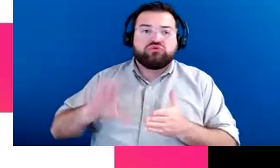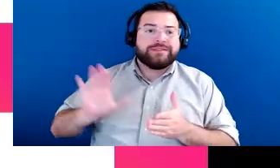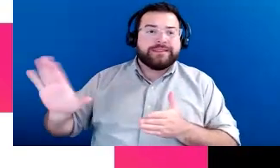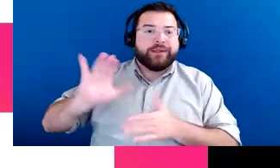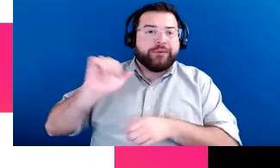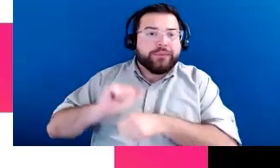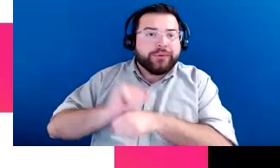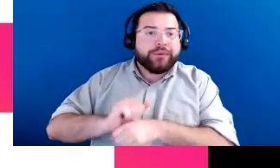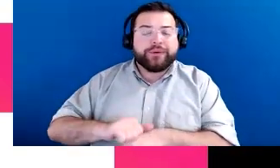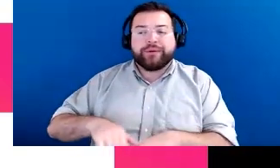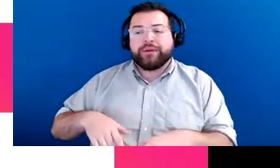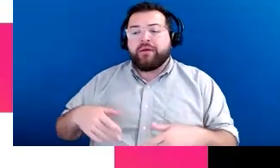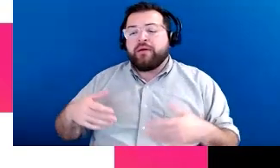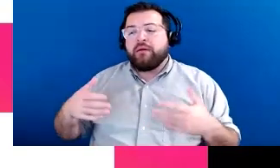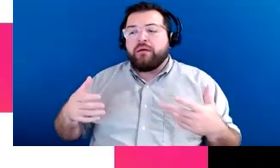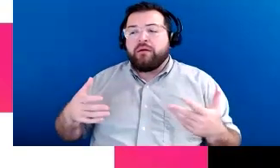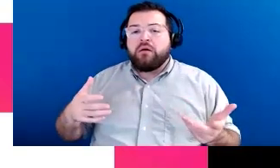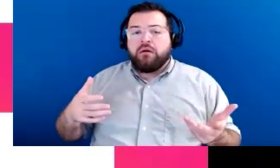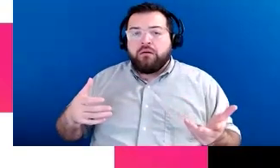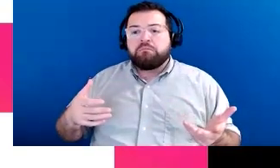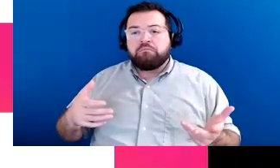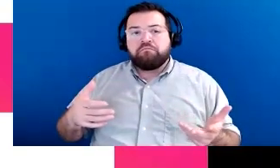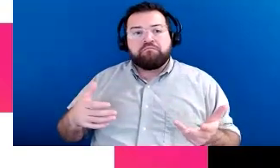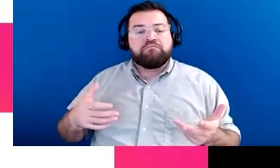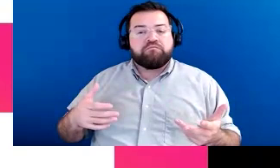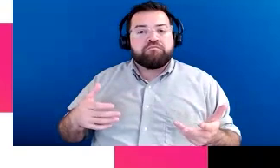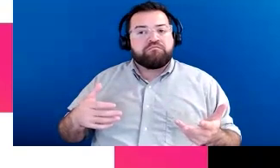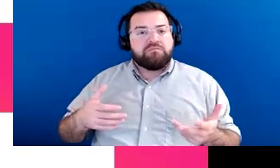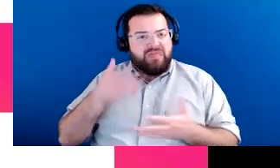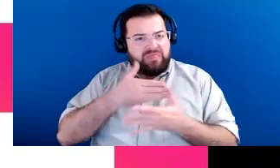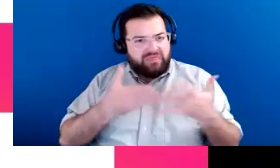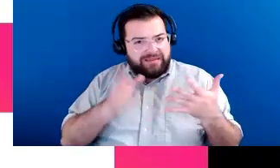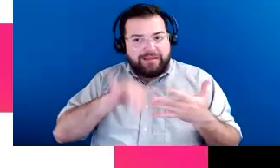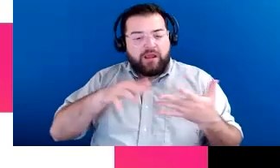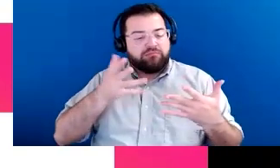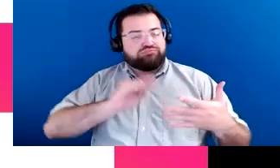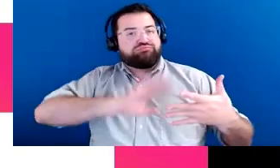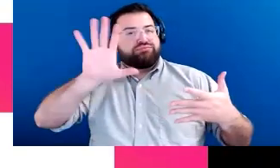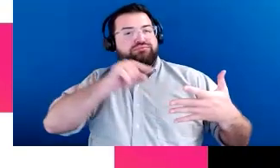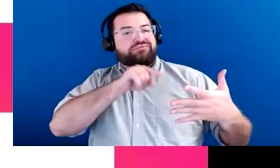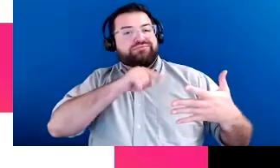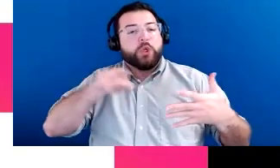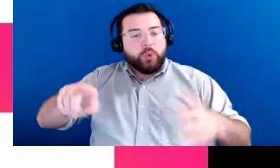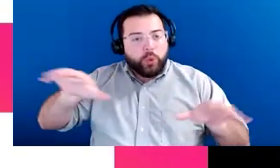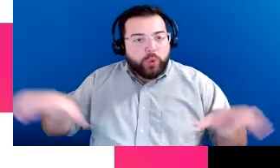things that it's pretty obvious that you are making in real time. Okay.